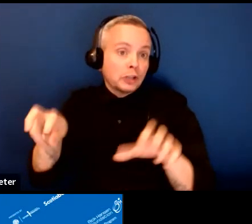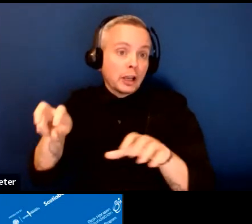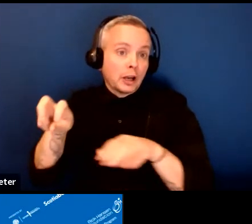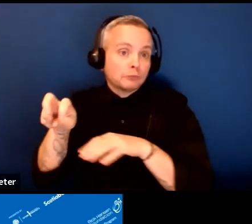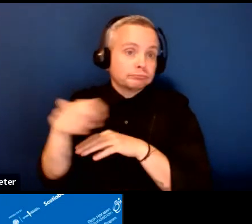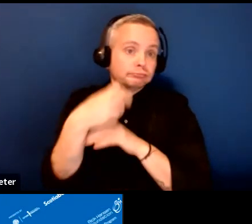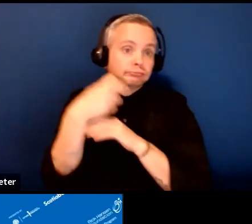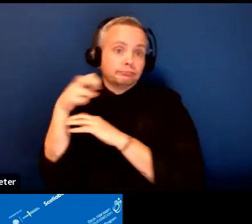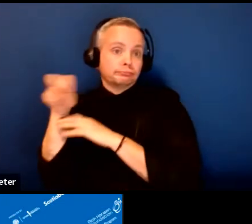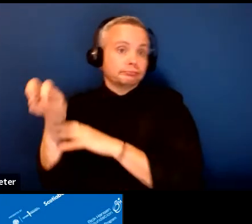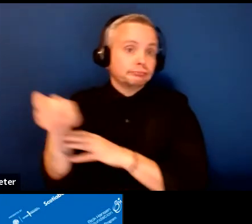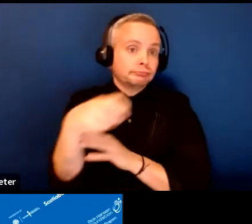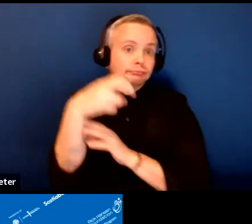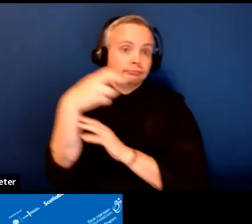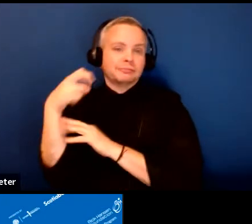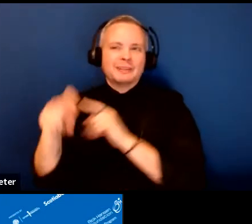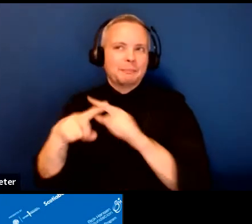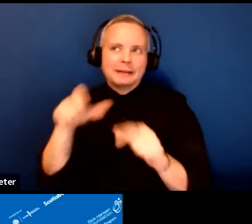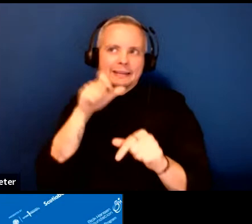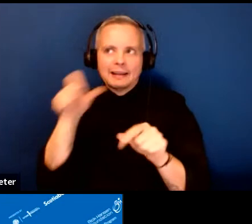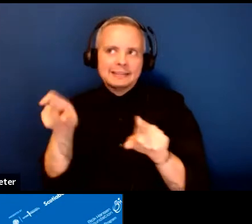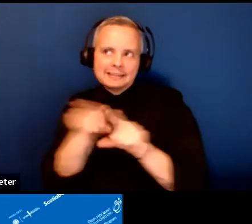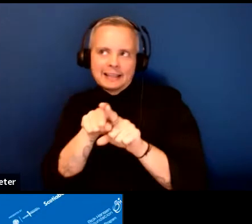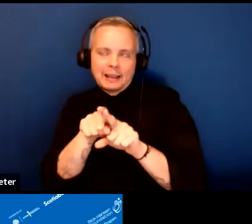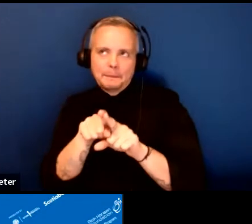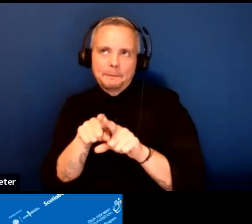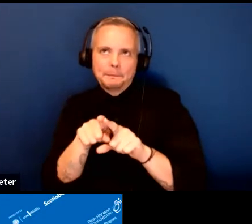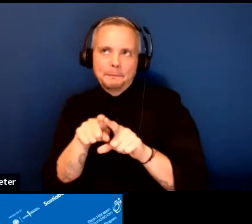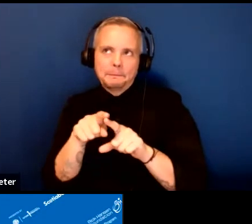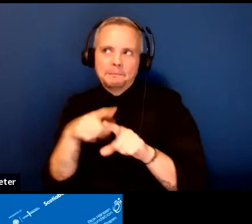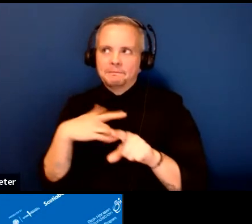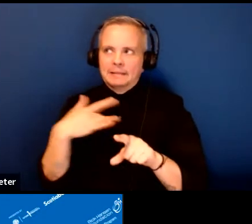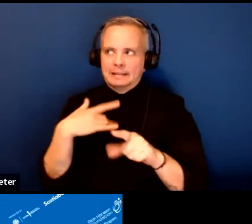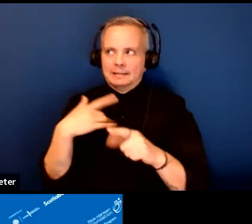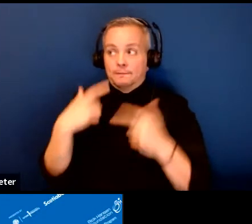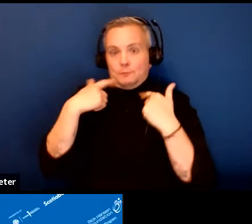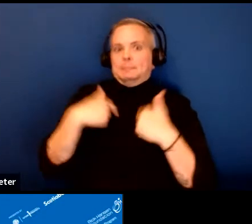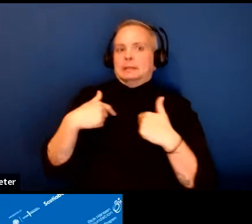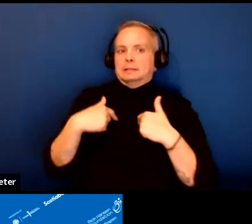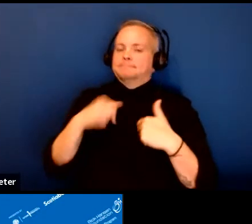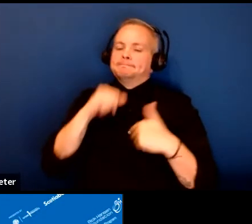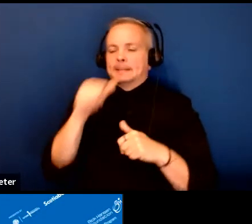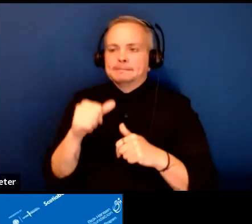IT JUST DOESN'T HAVE THE SAME EFFECT FOR ME MYSELF AND